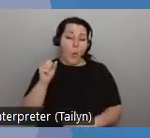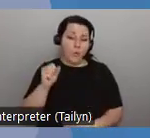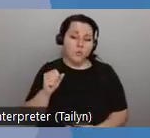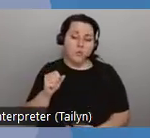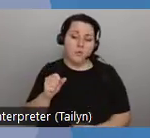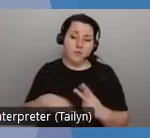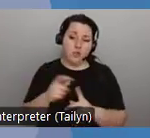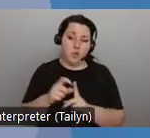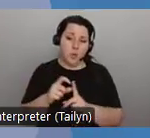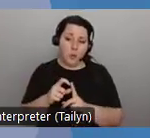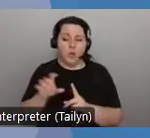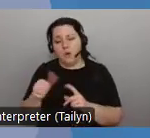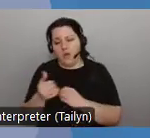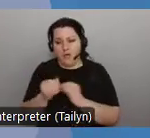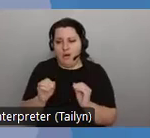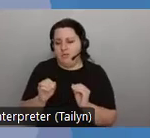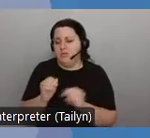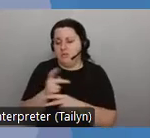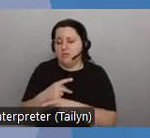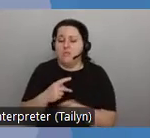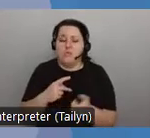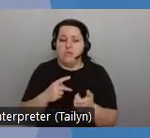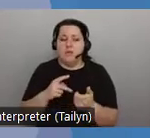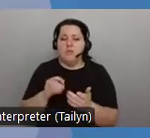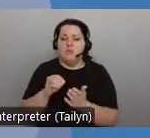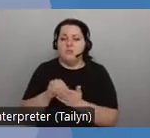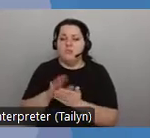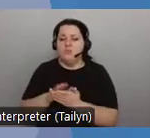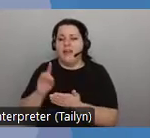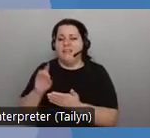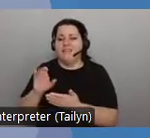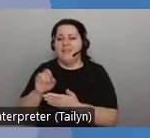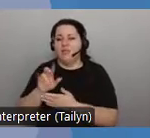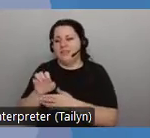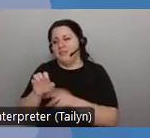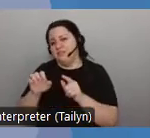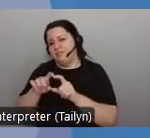If you don't have that, if you're using an older version of Word or another office product